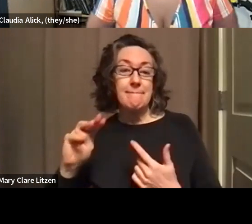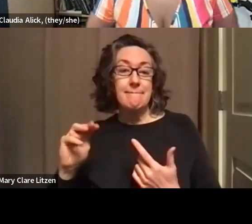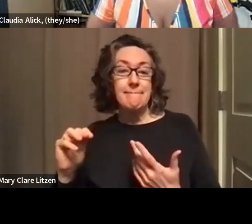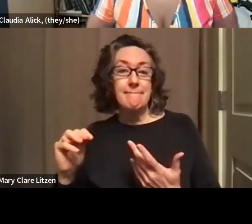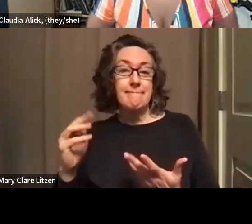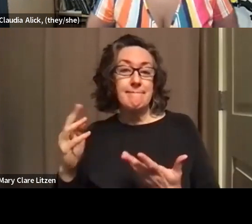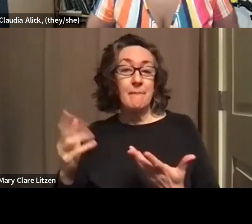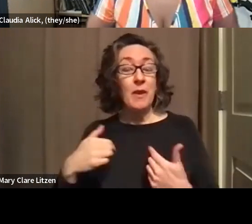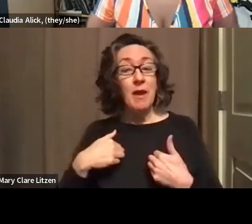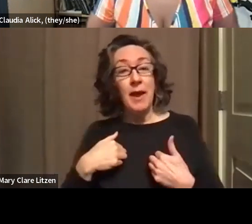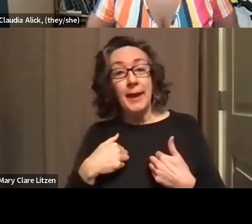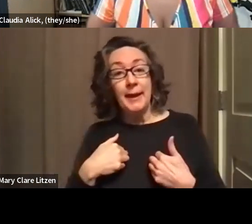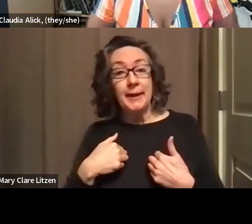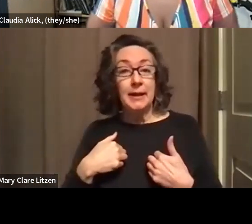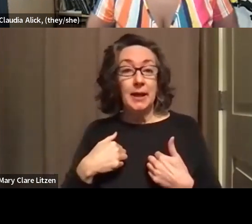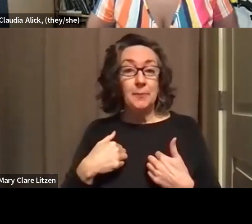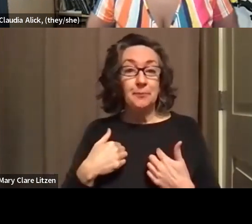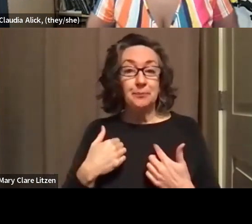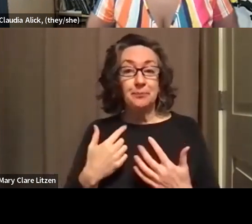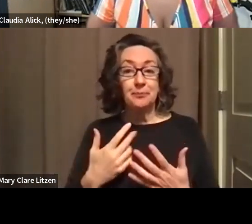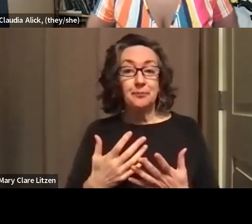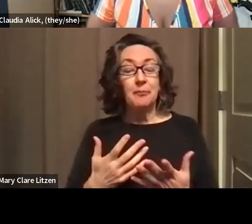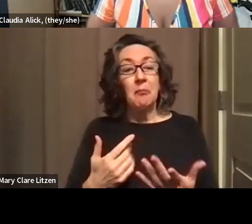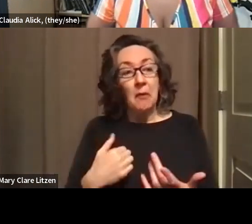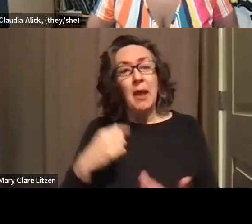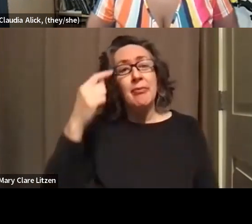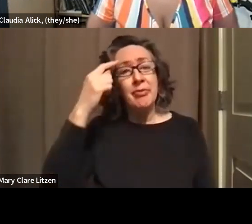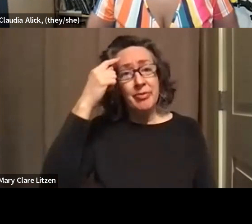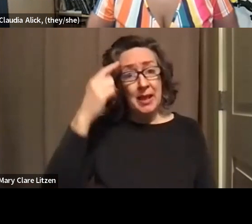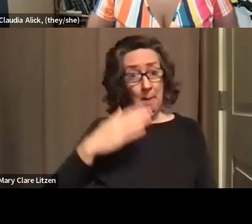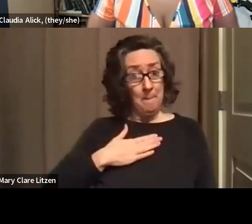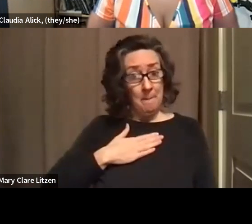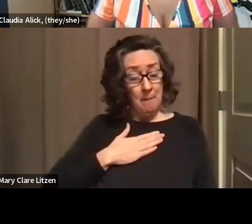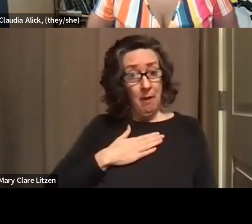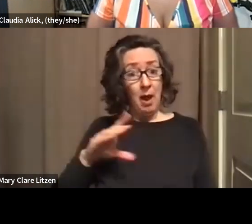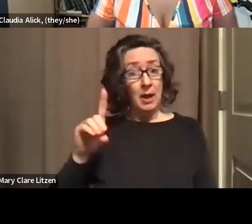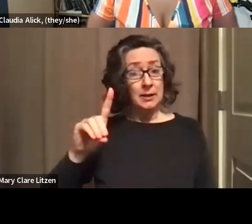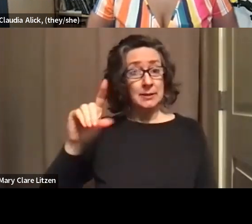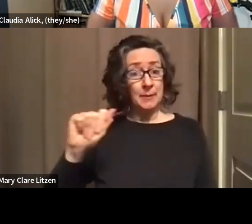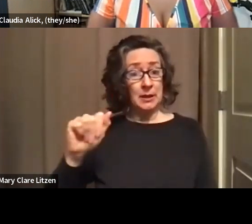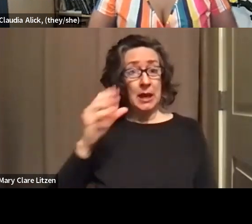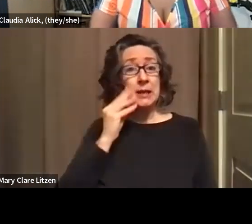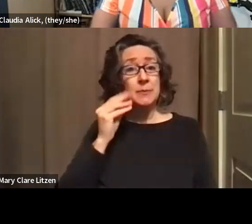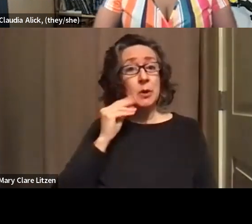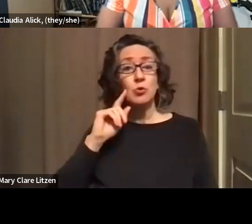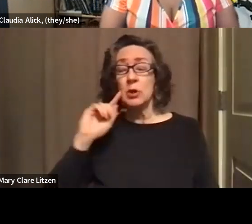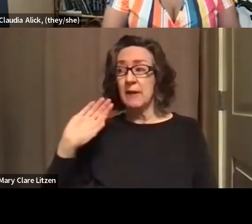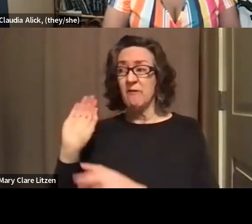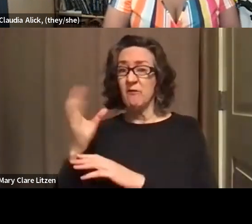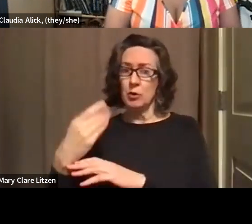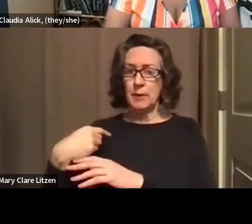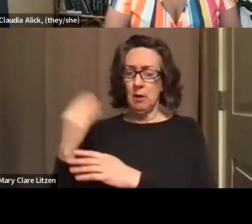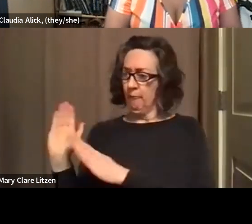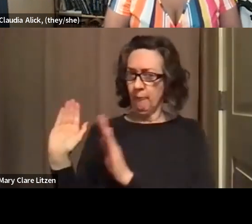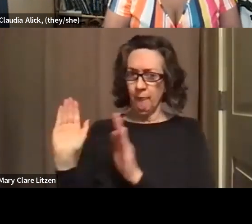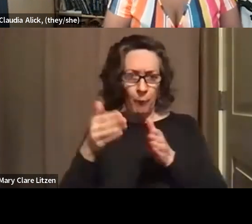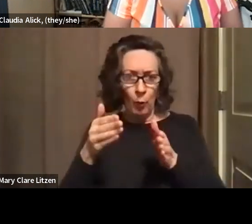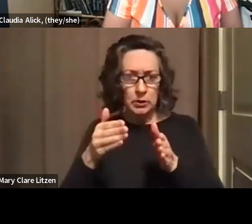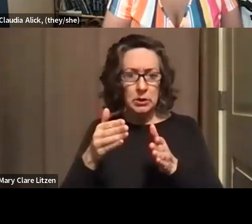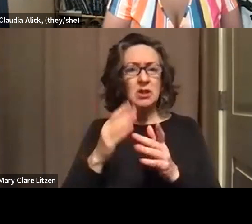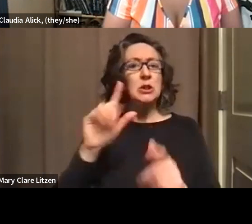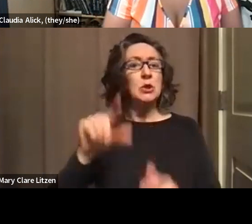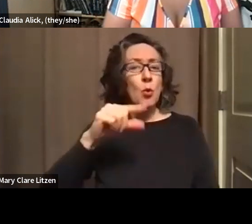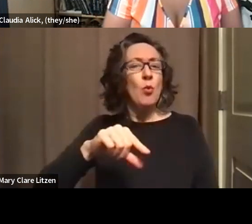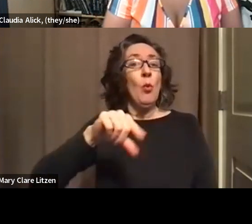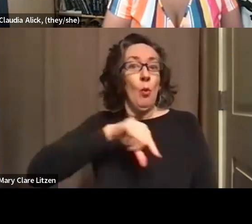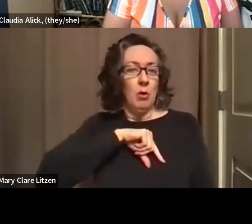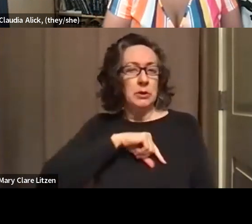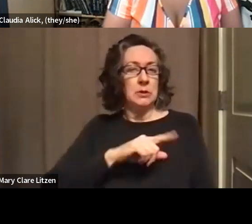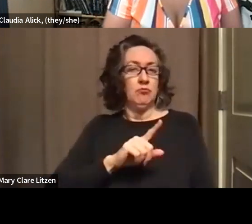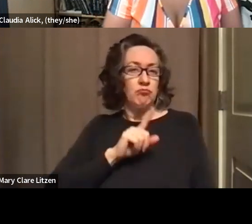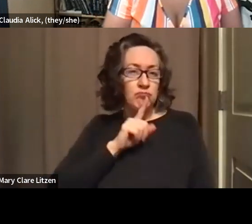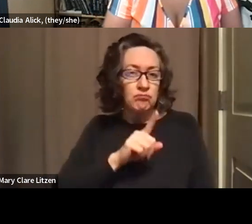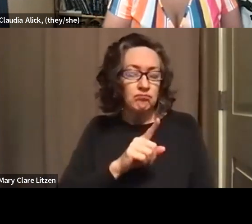I think that my disability has really made me focus a lot on quality and commitment.